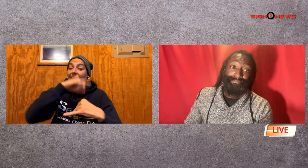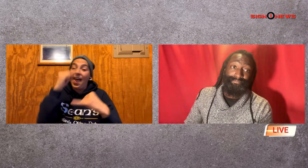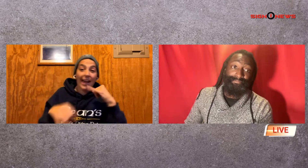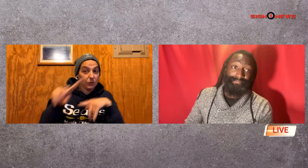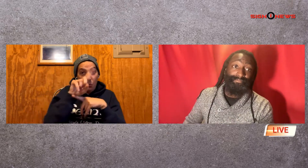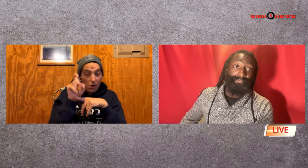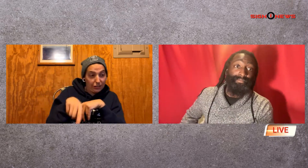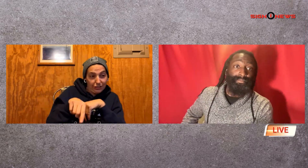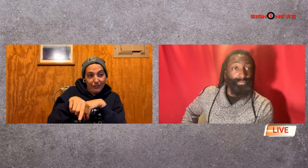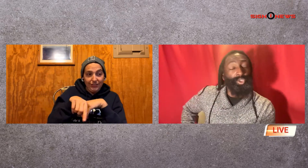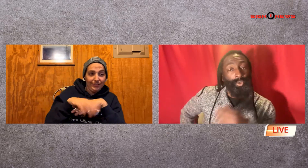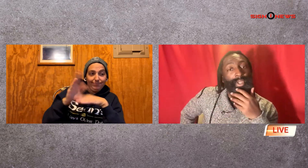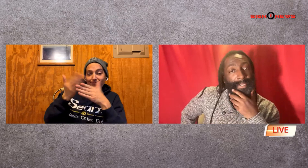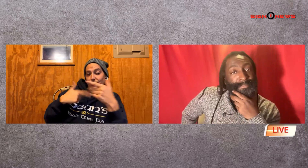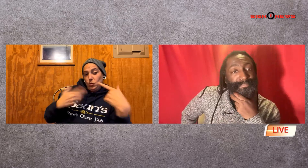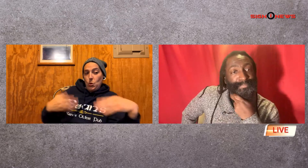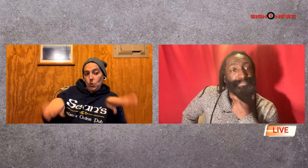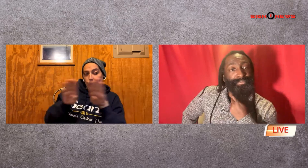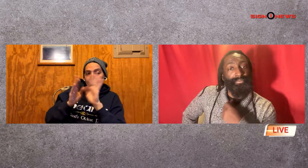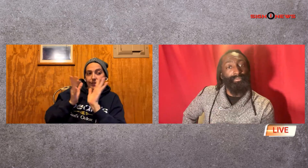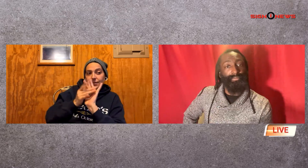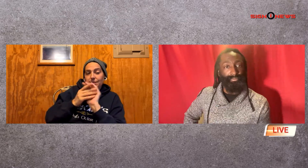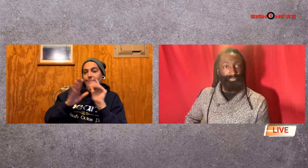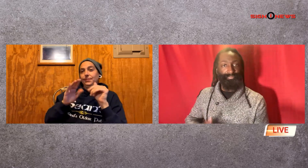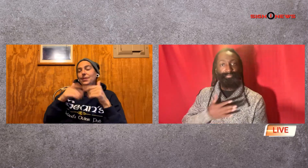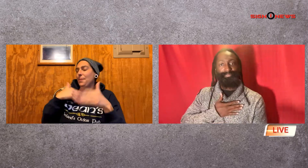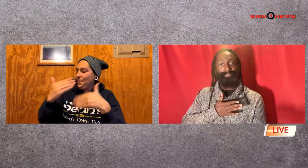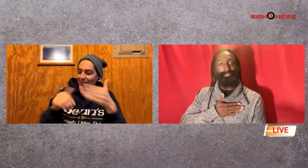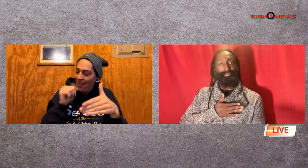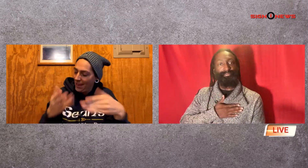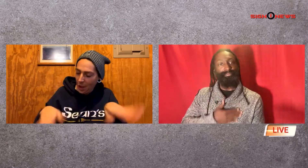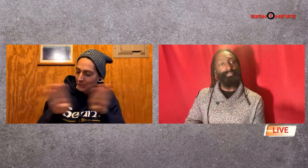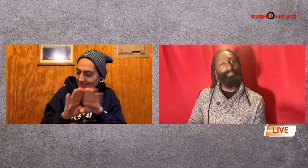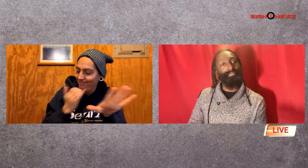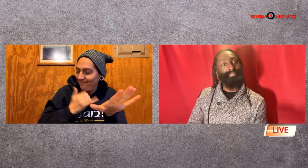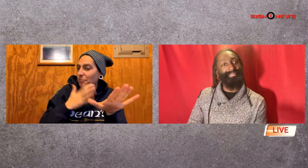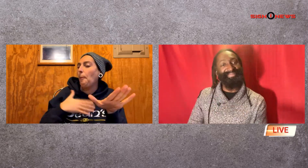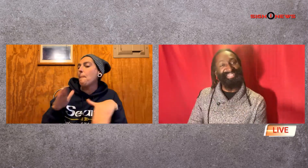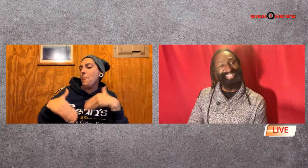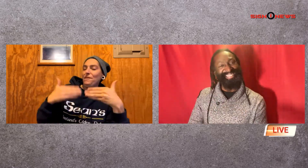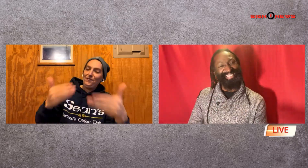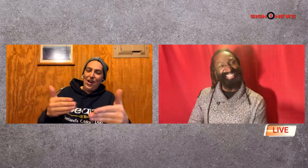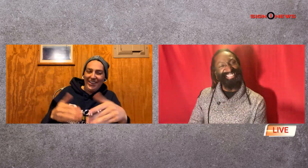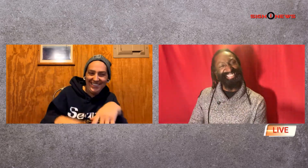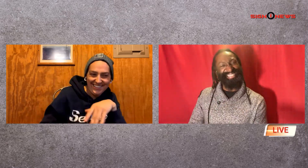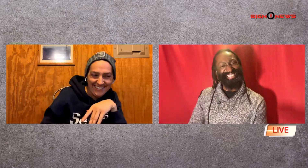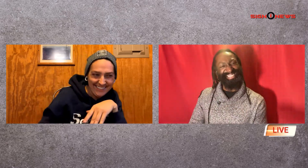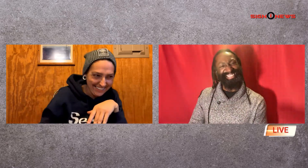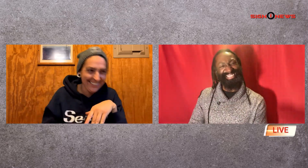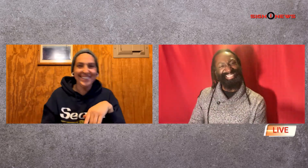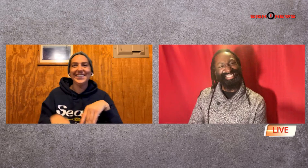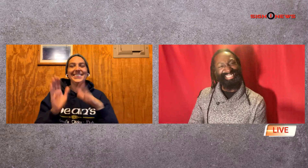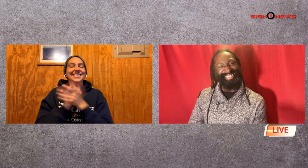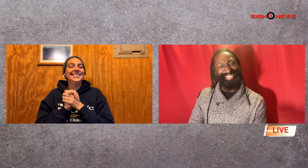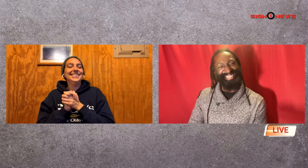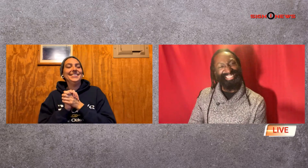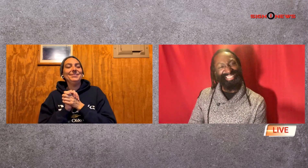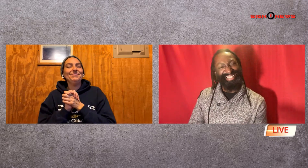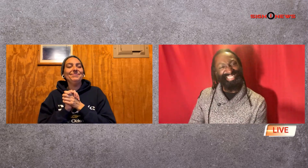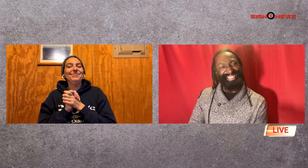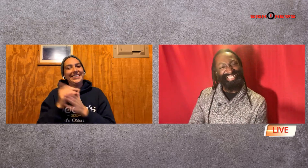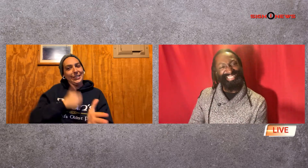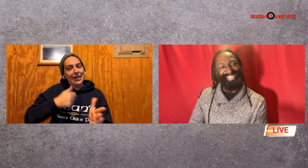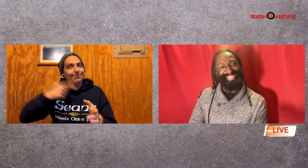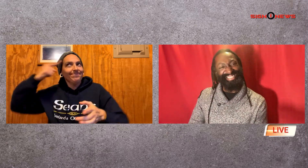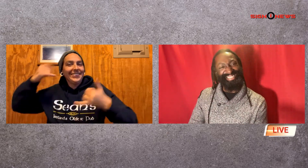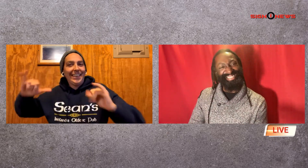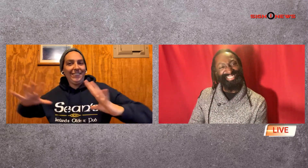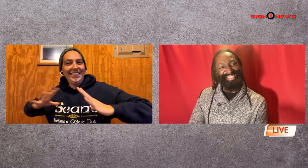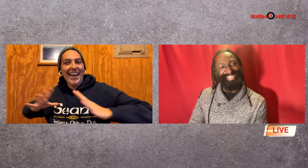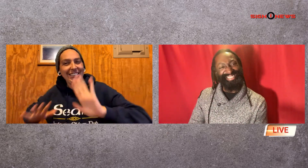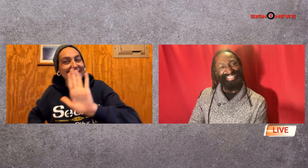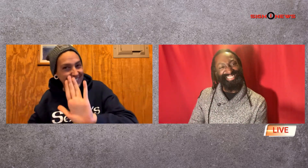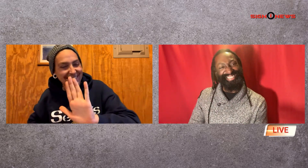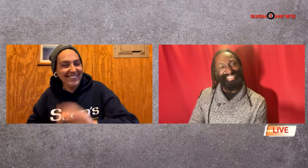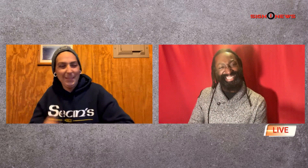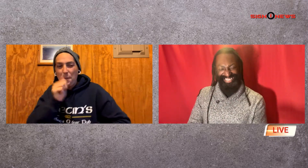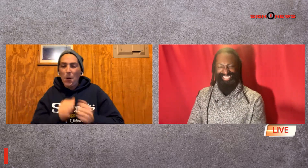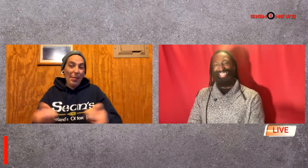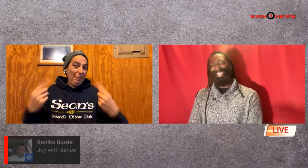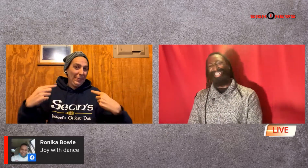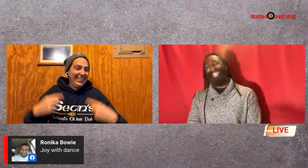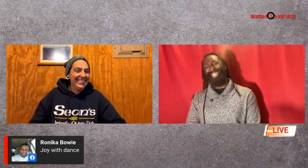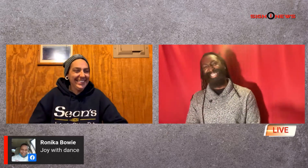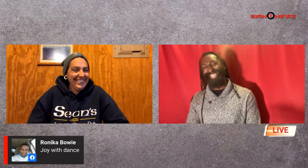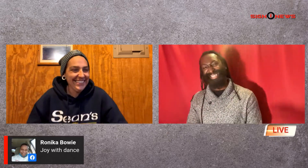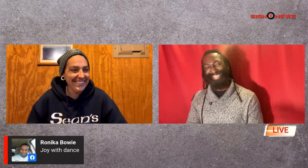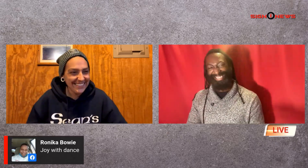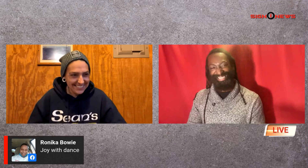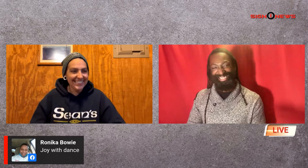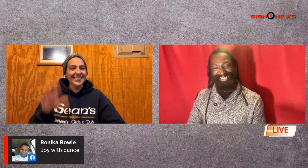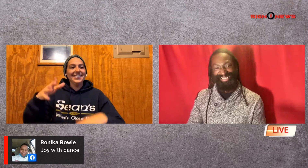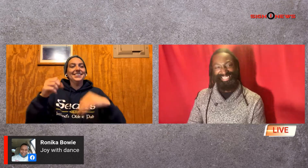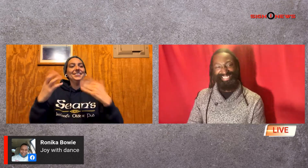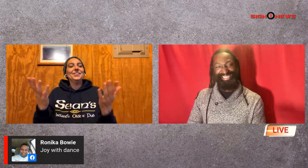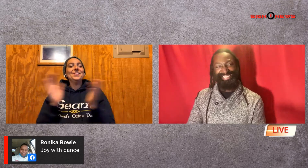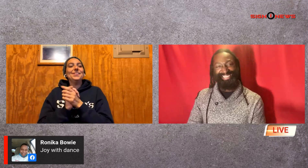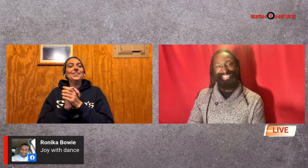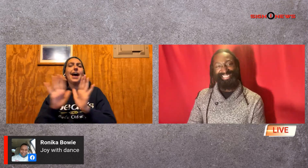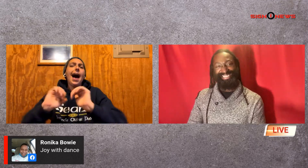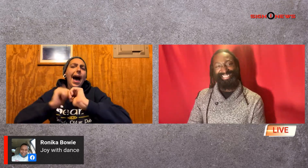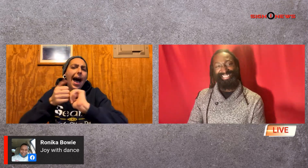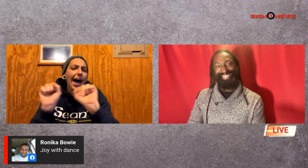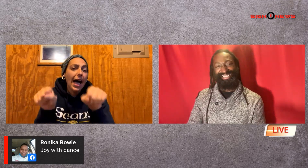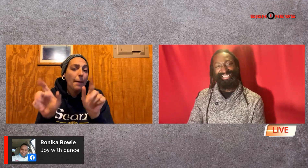and now here's my last question and we'll close here will sorry I'm still on vacation